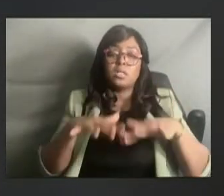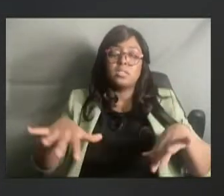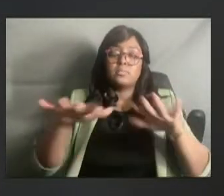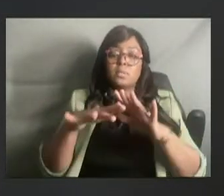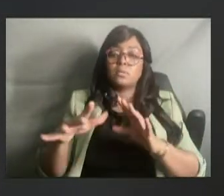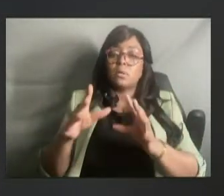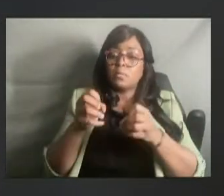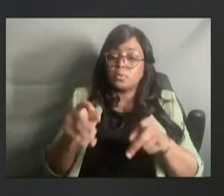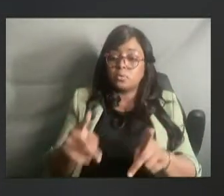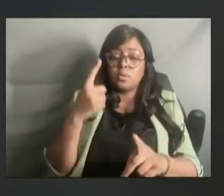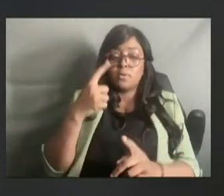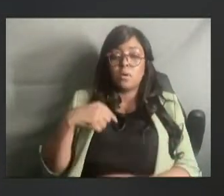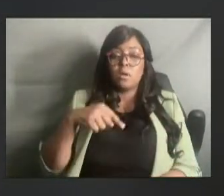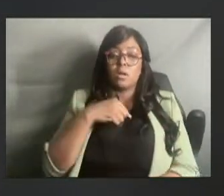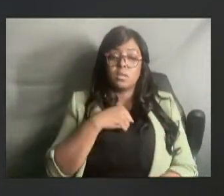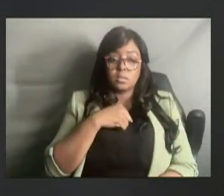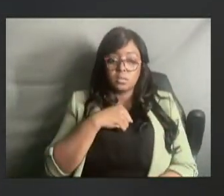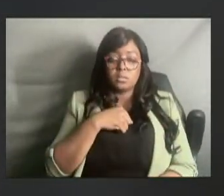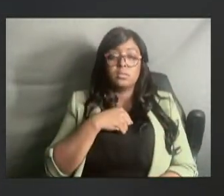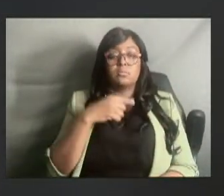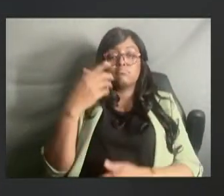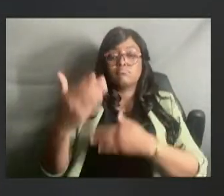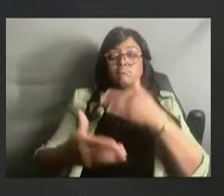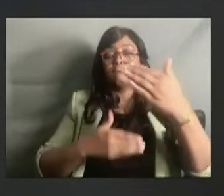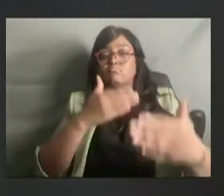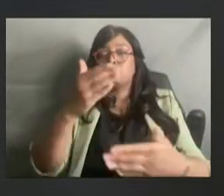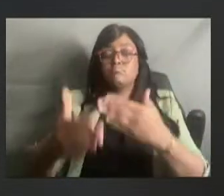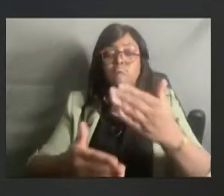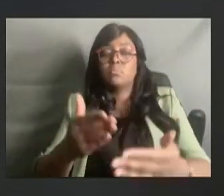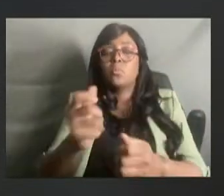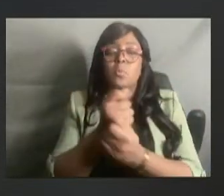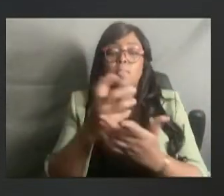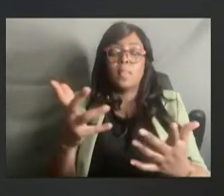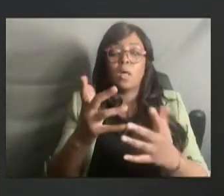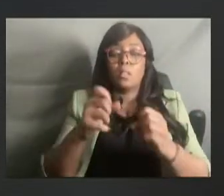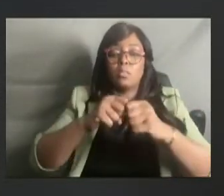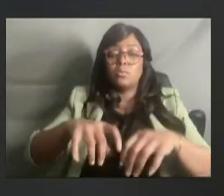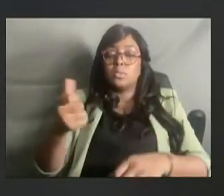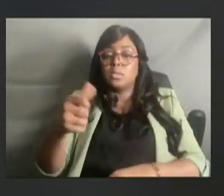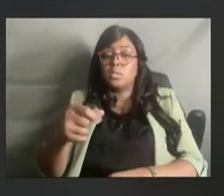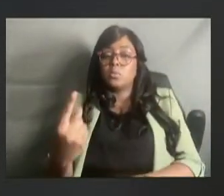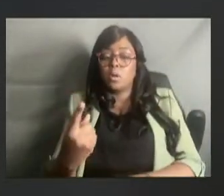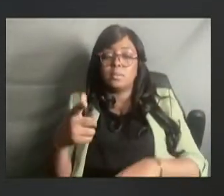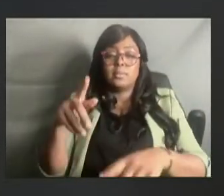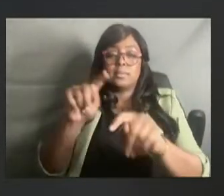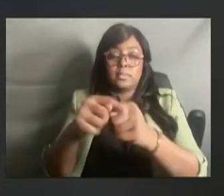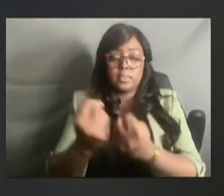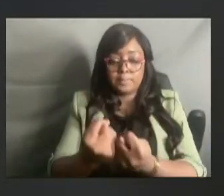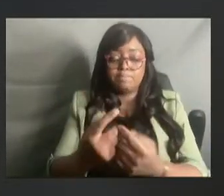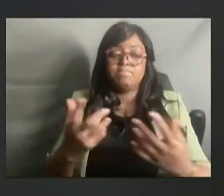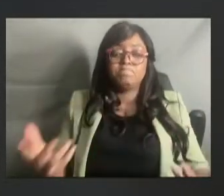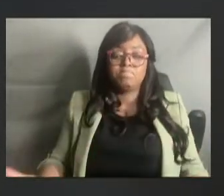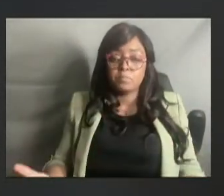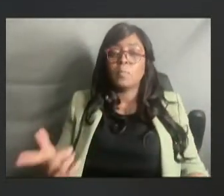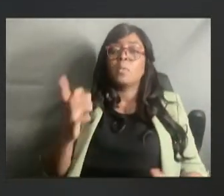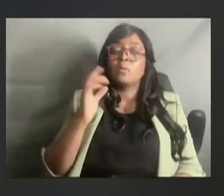There's definitely a lot of space and, and opportunity for,